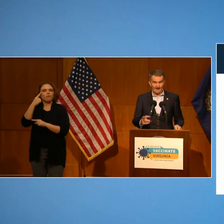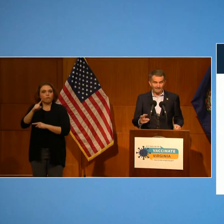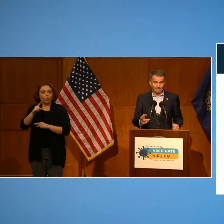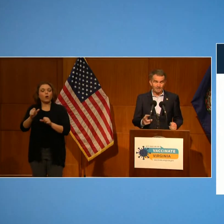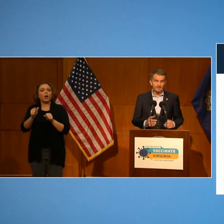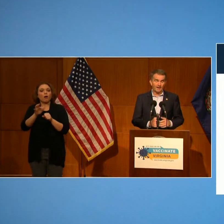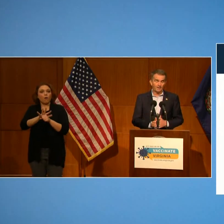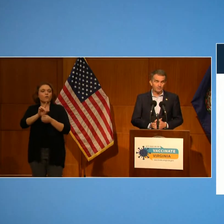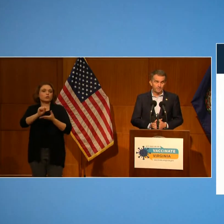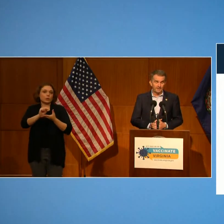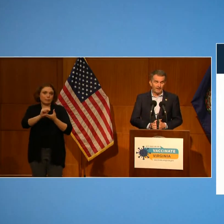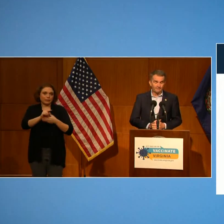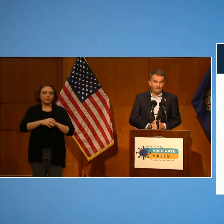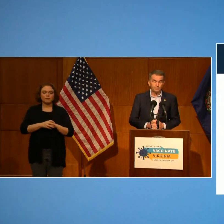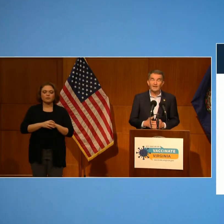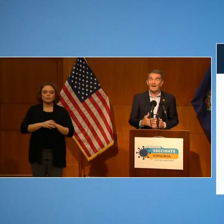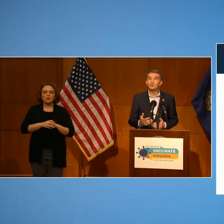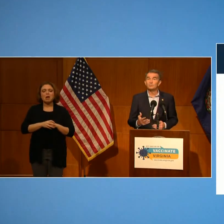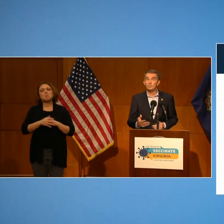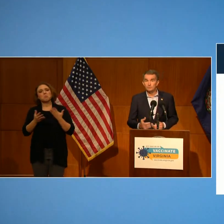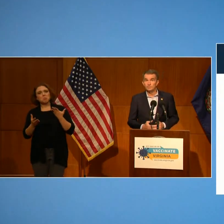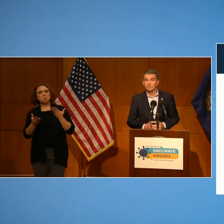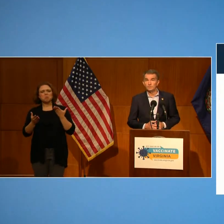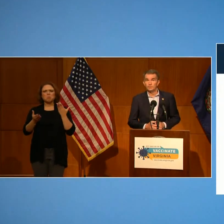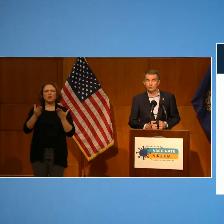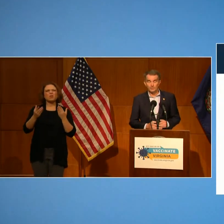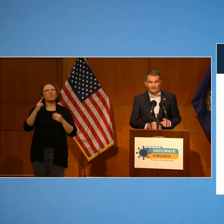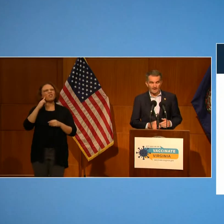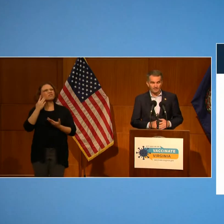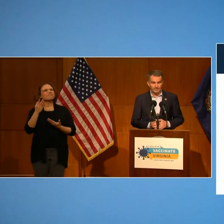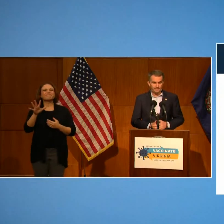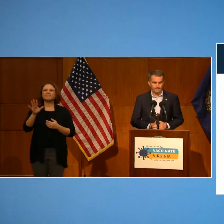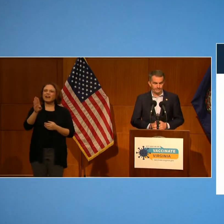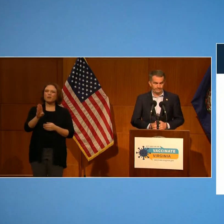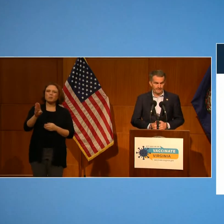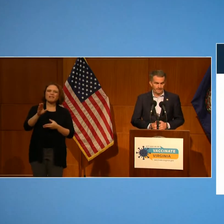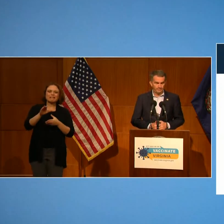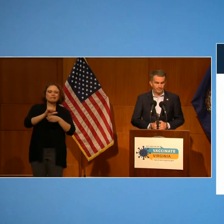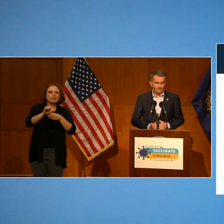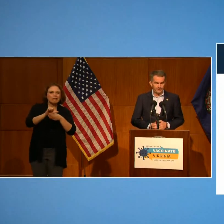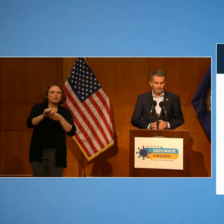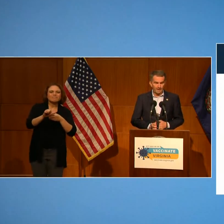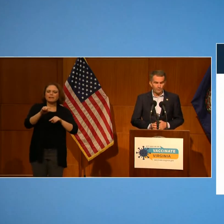PEOPLE TO PAY PART OF THE COST OF THEIR COVID TREATMENT. $5